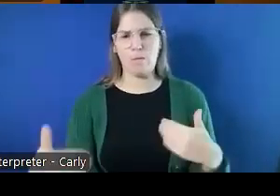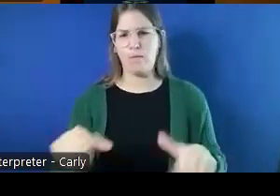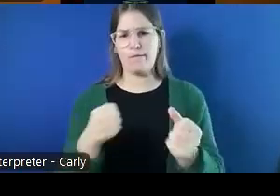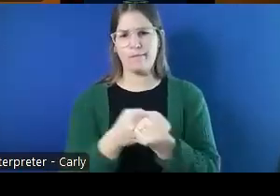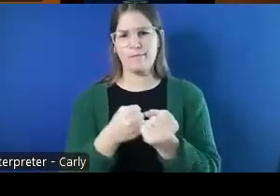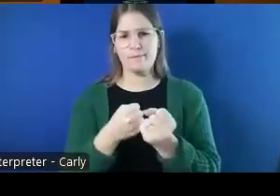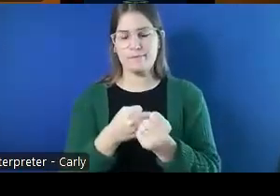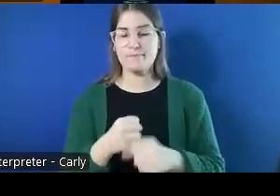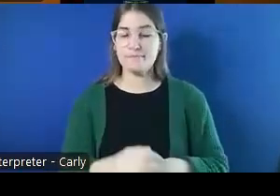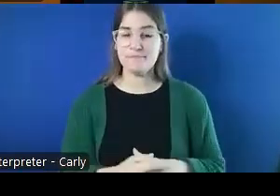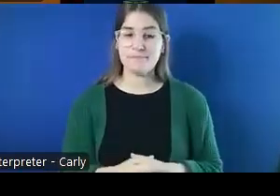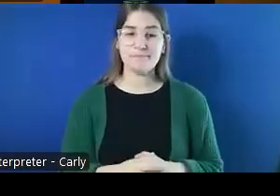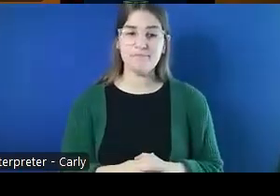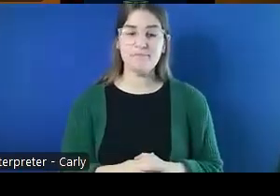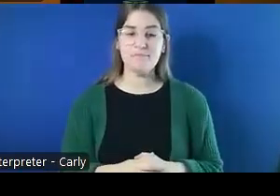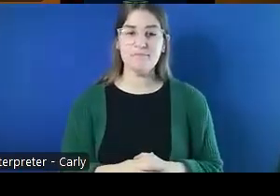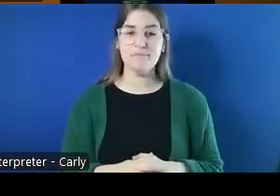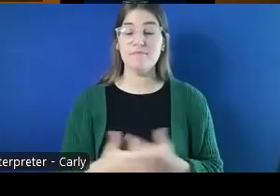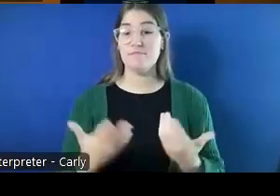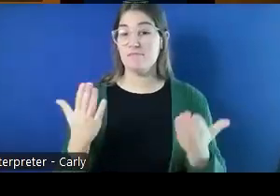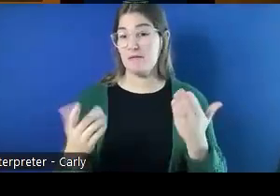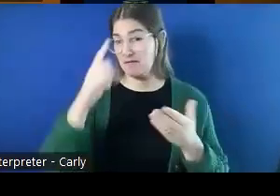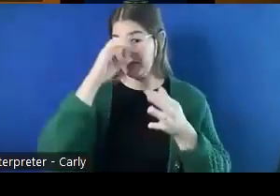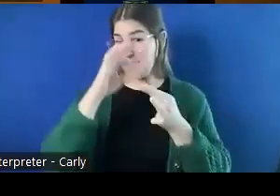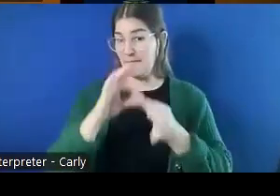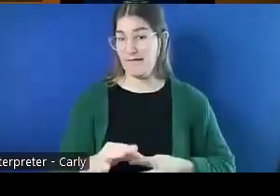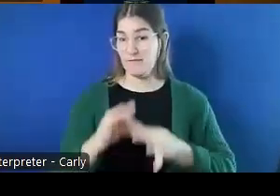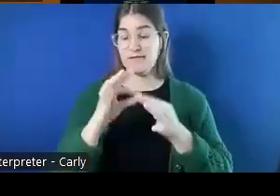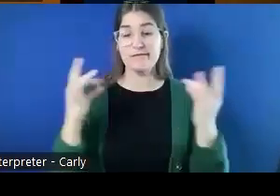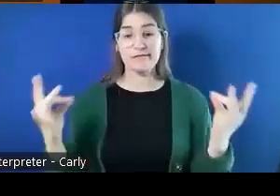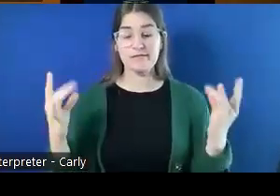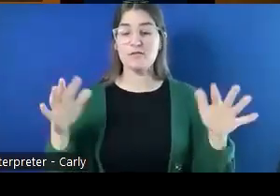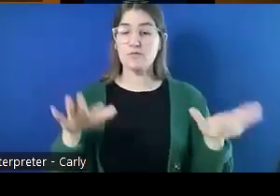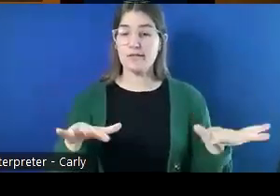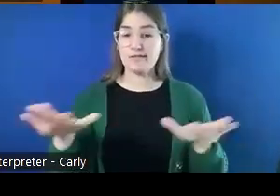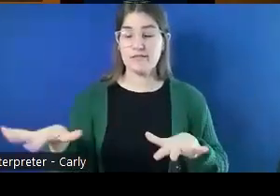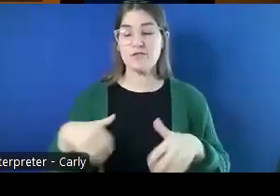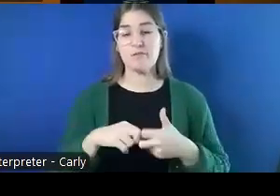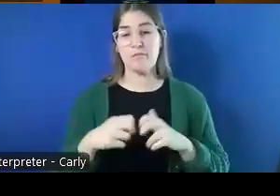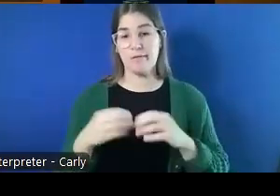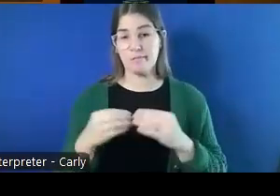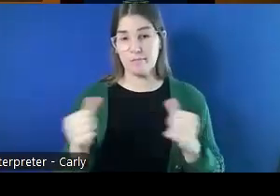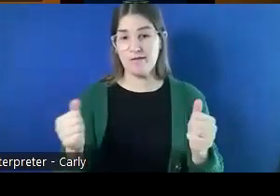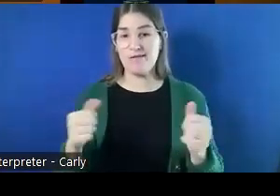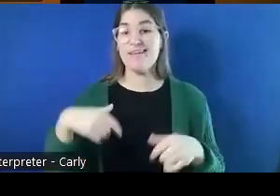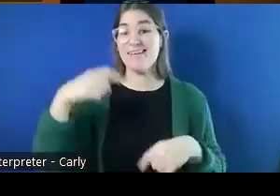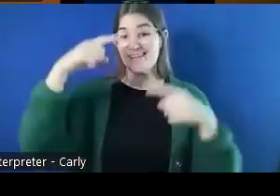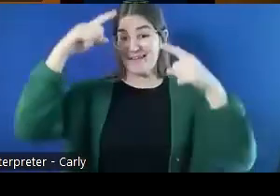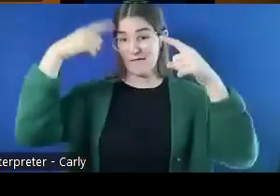it incorporates mindfulness and relaxation problem solving and the cognitive restructuring so now I'm